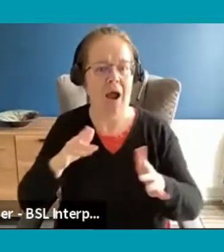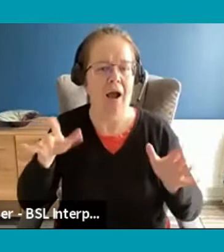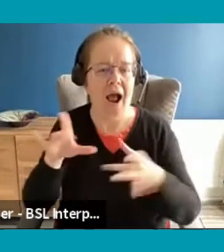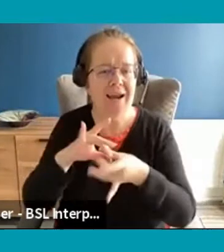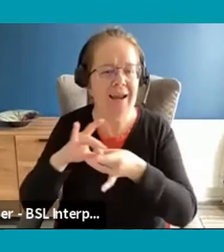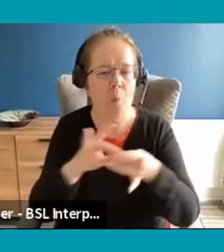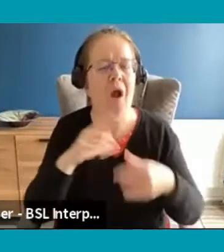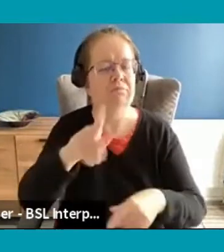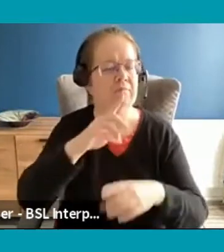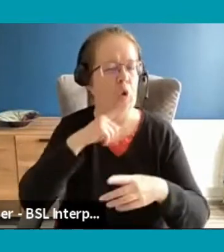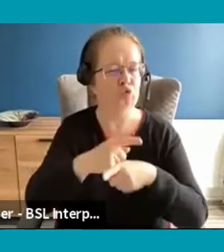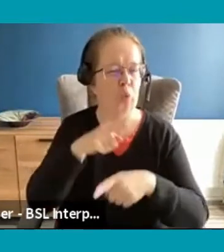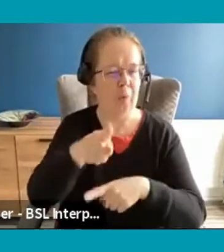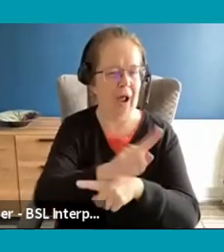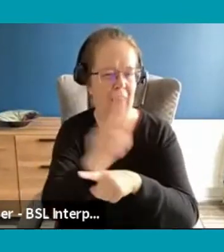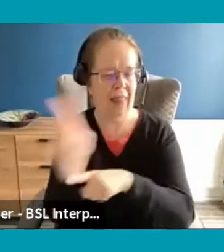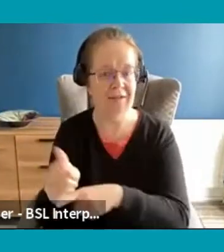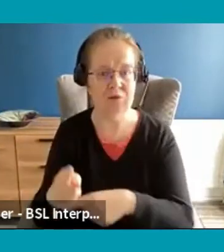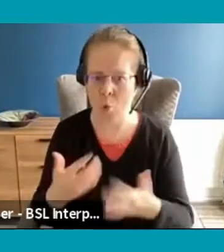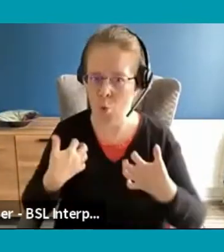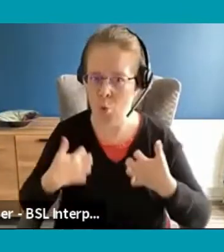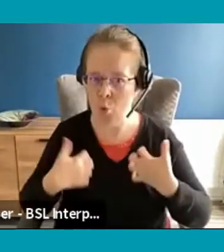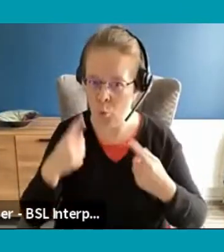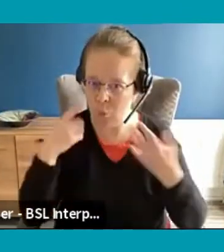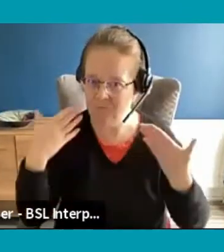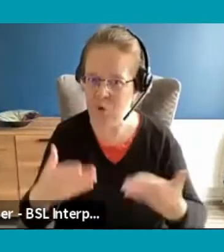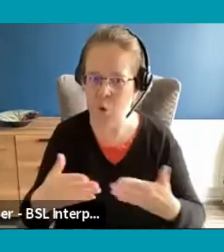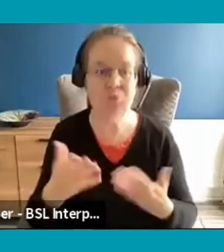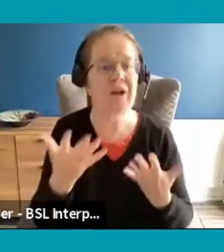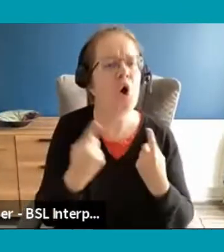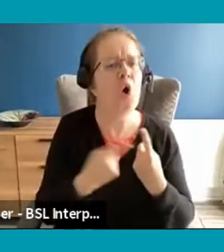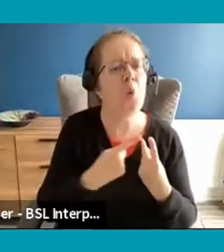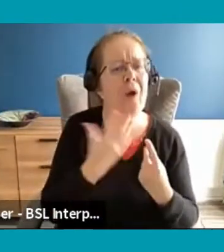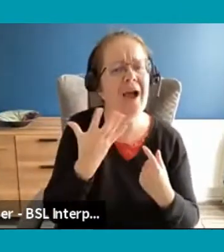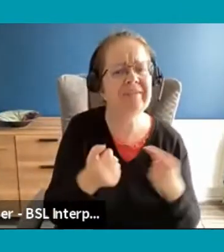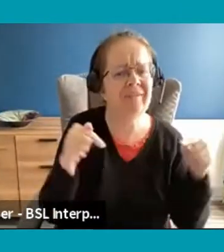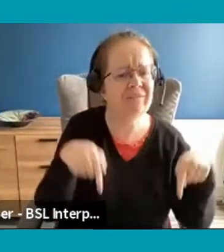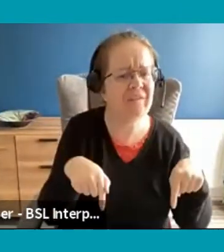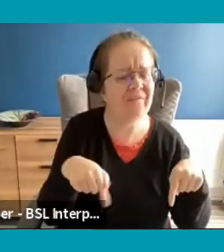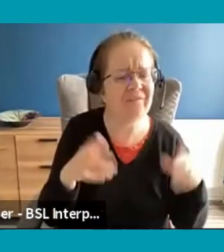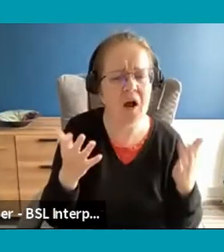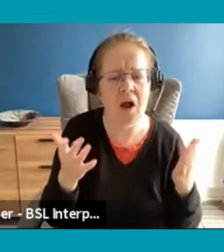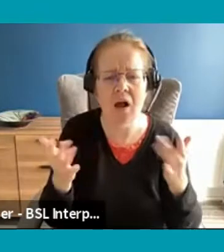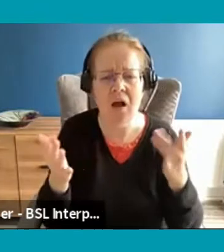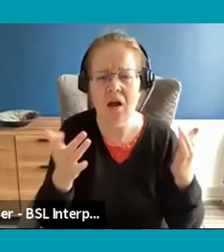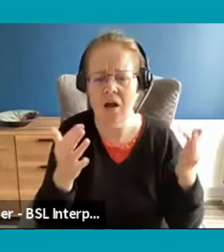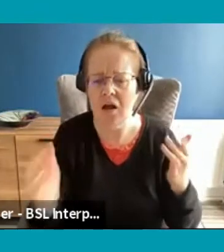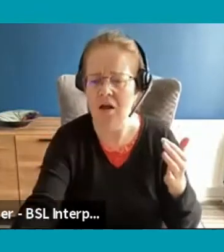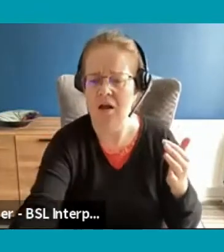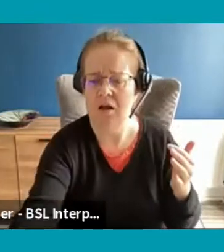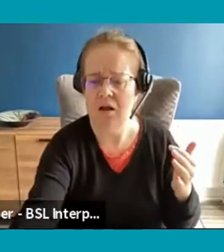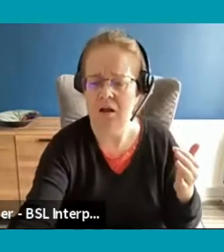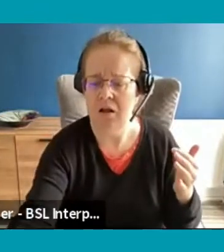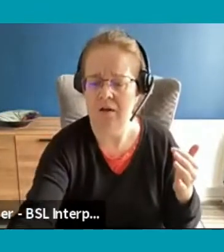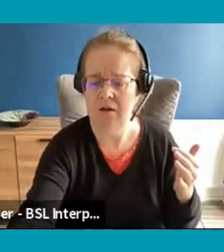Look forward to that. Sophie thank you. Who else do we have here? We have Kiaran from the INSPIRE program,